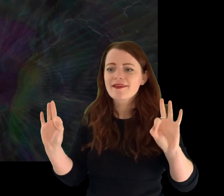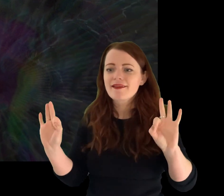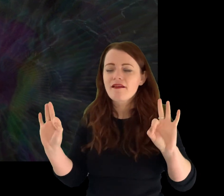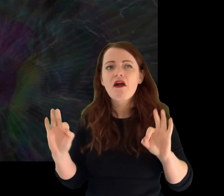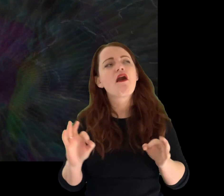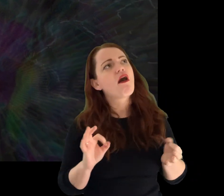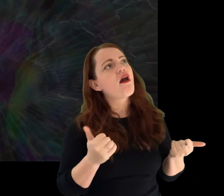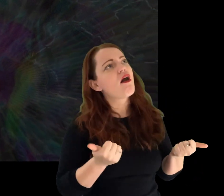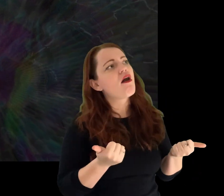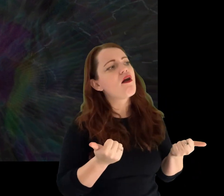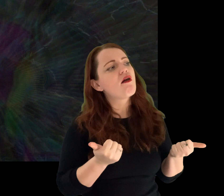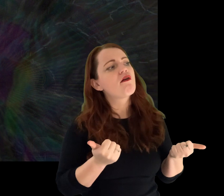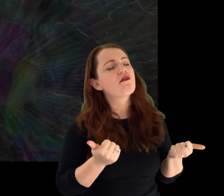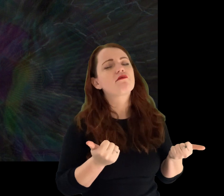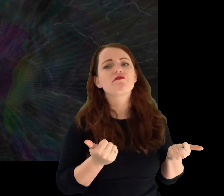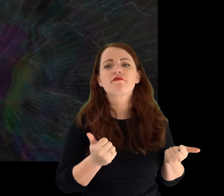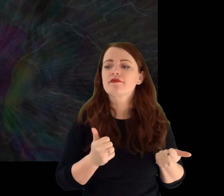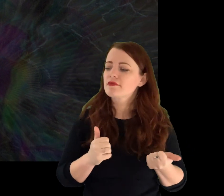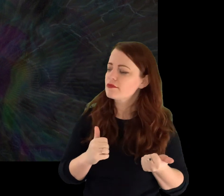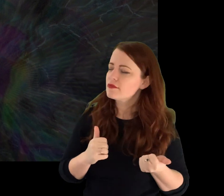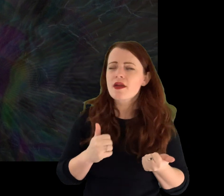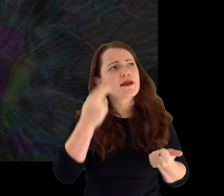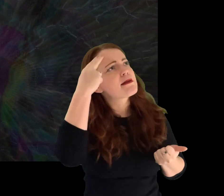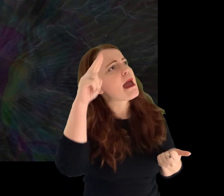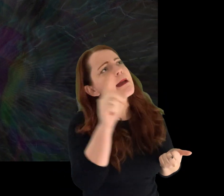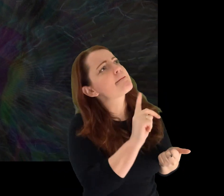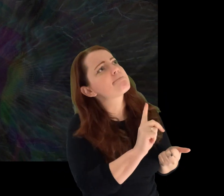“Yes, I suppose so What is your name?